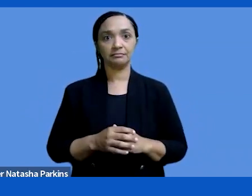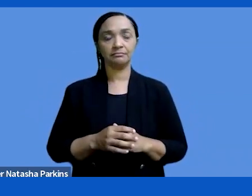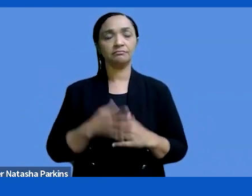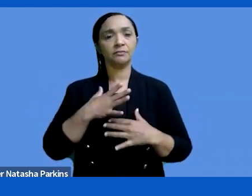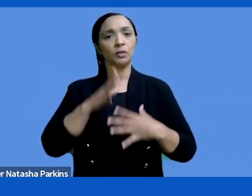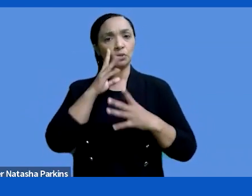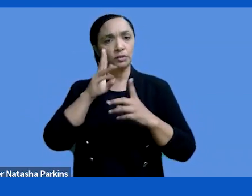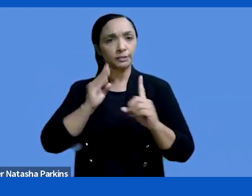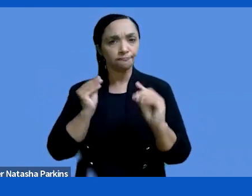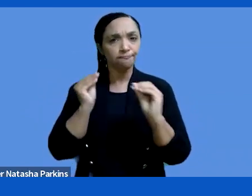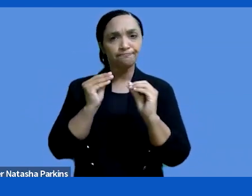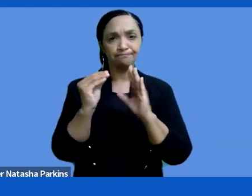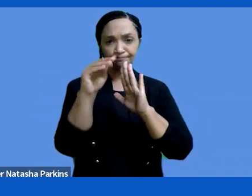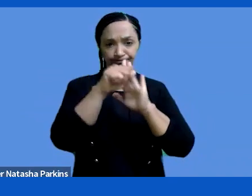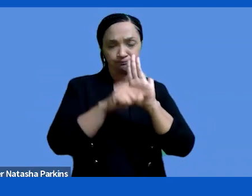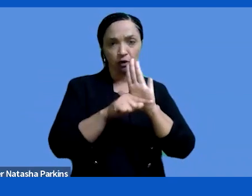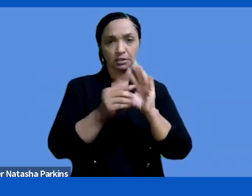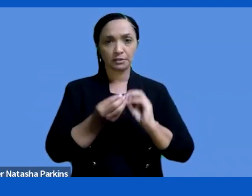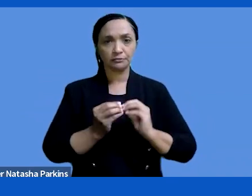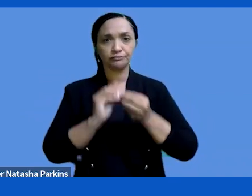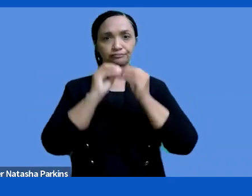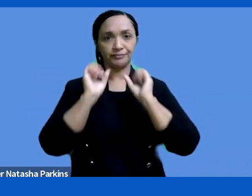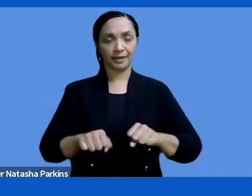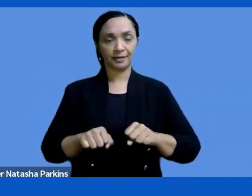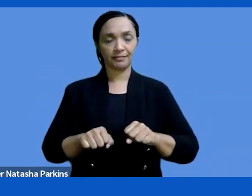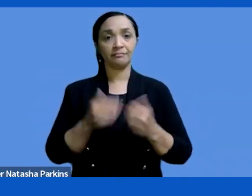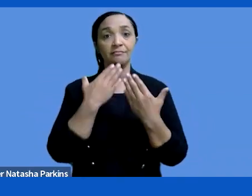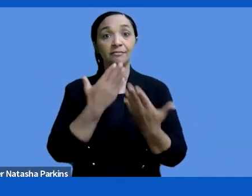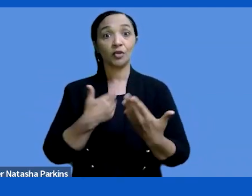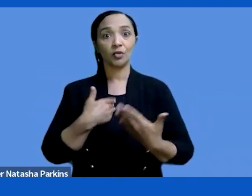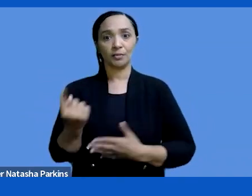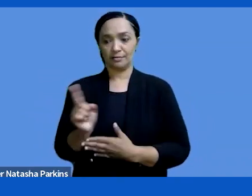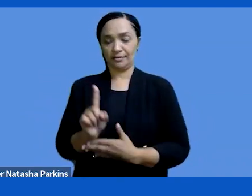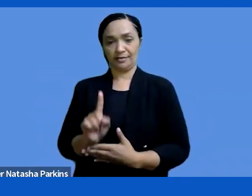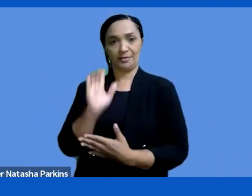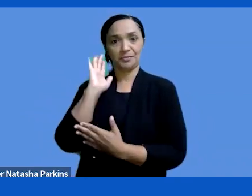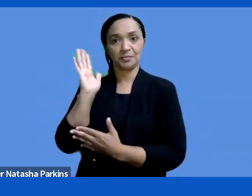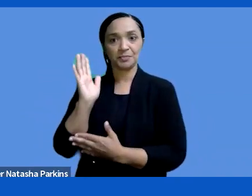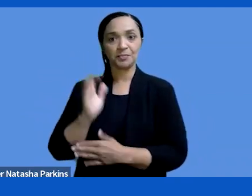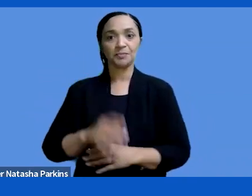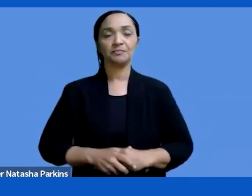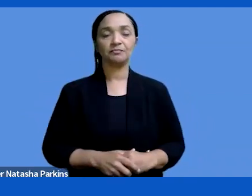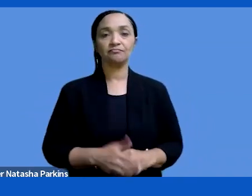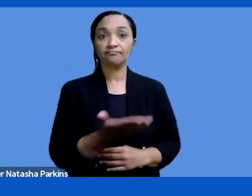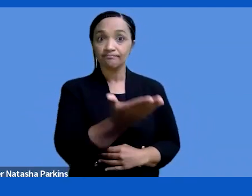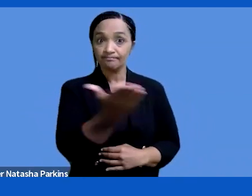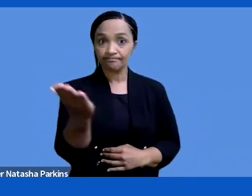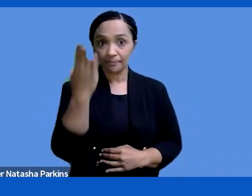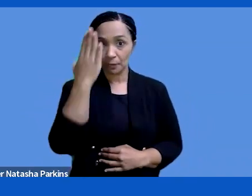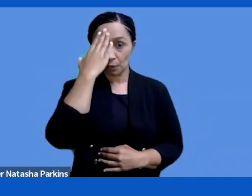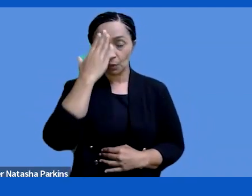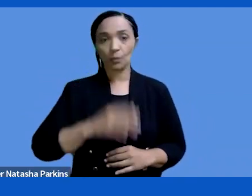in Europe. Thank you for inviting me here today. As we all know, accessibility is not only a matter